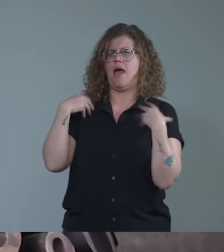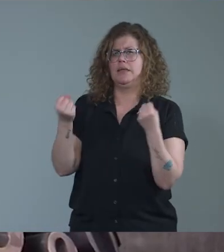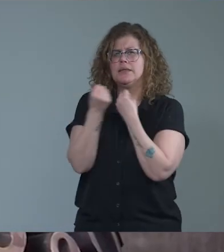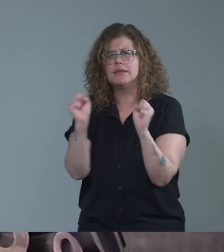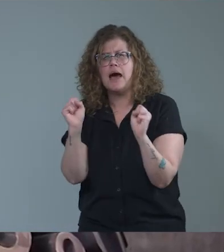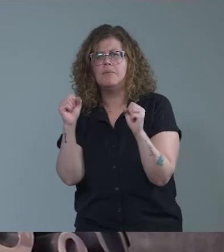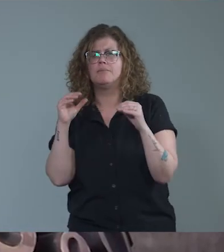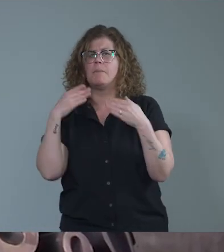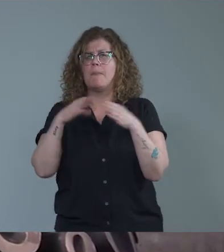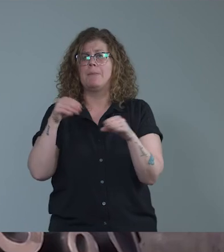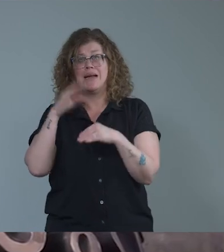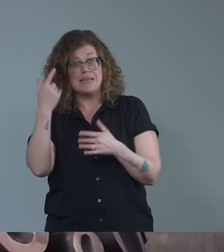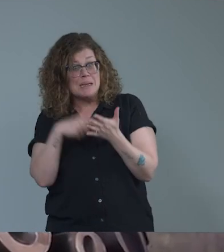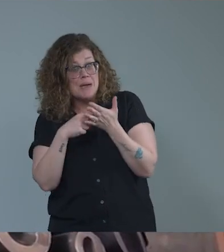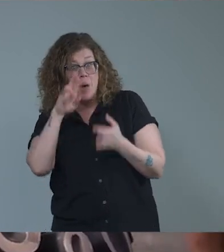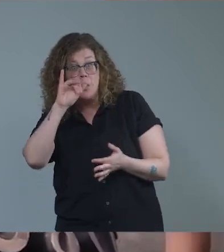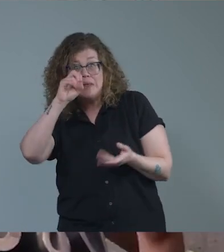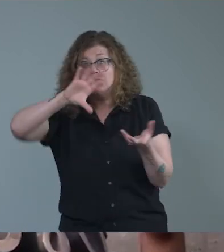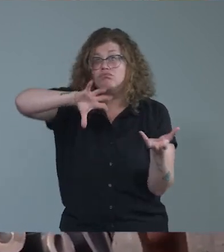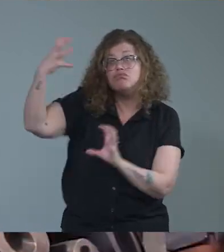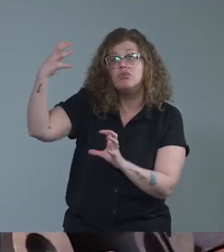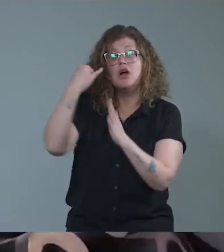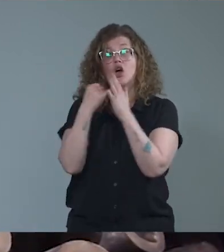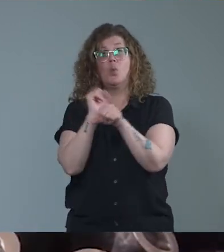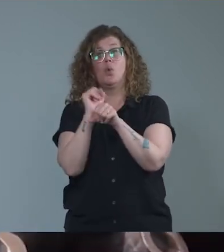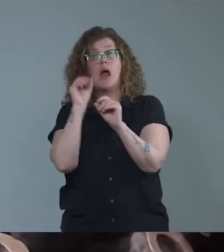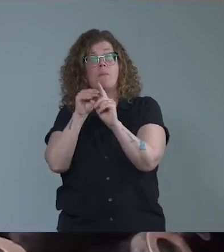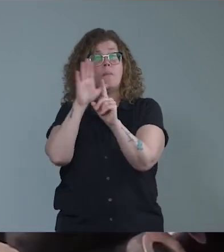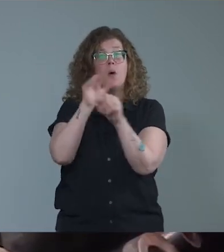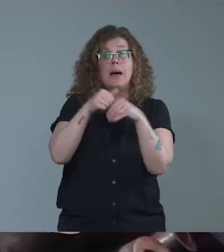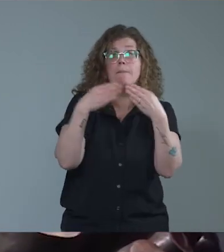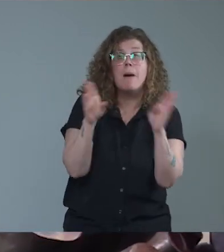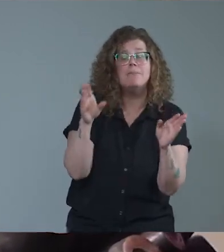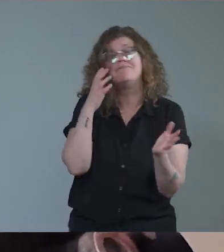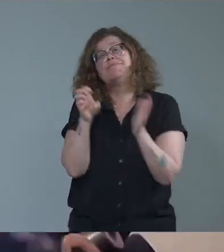for that process. For three-dimensional artworks, installations, you also need to consider the health and safety of